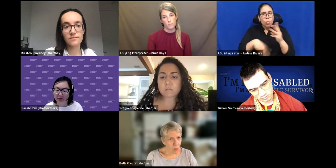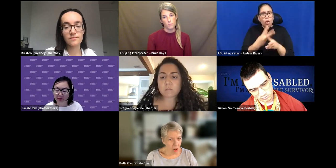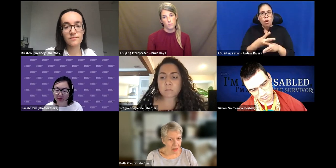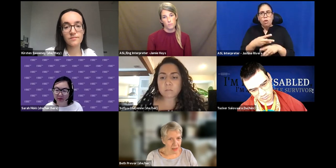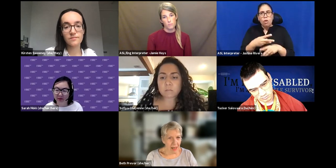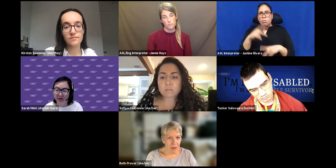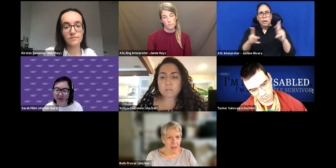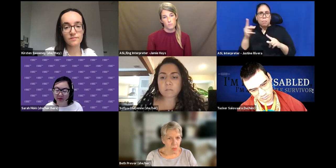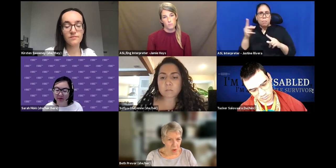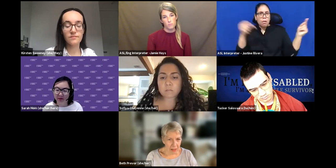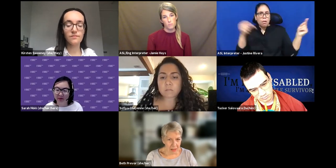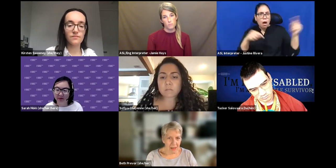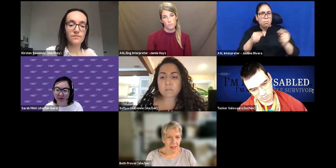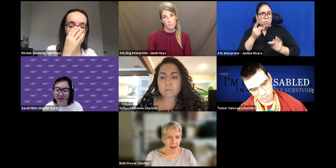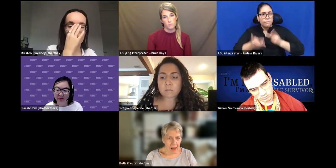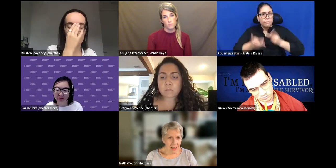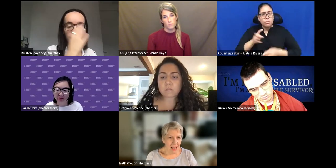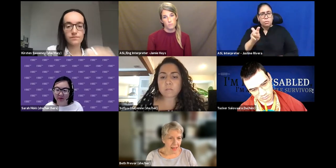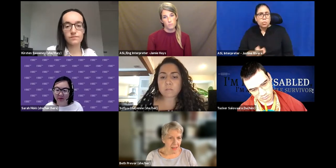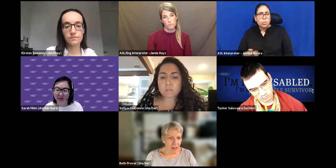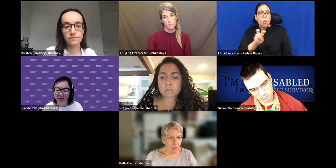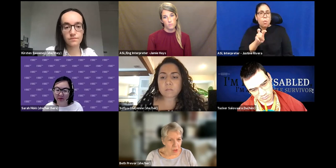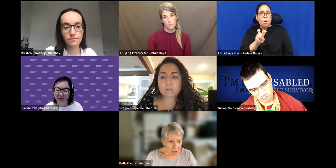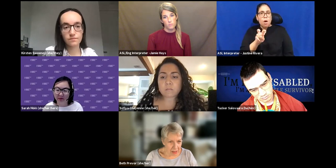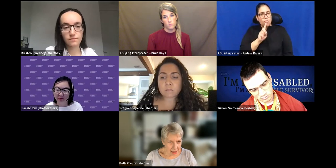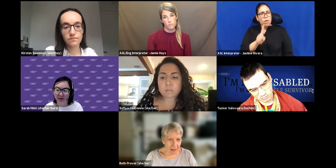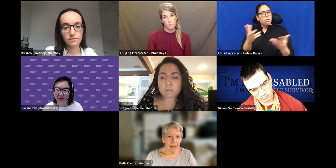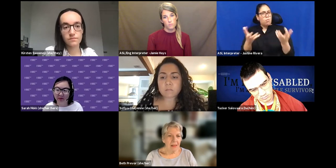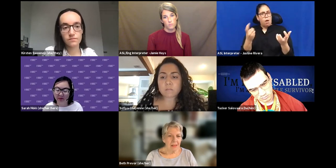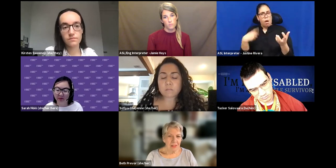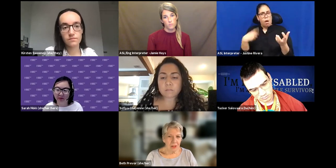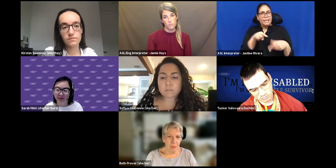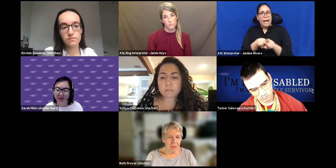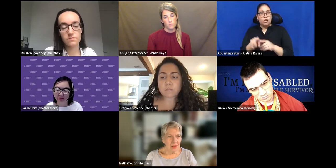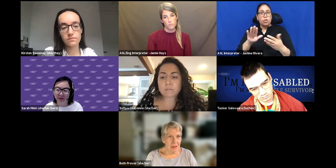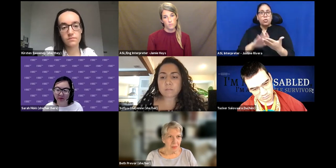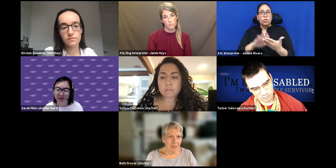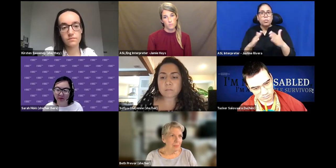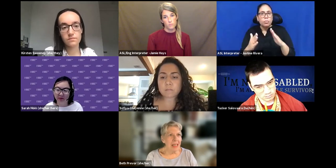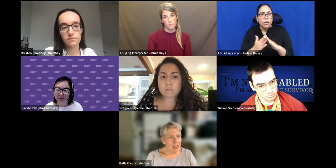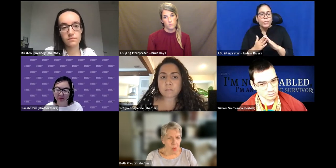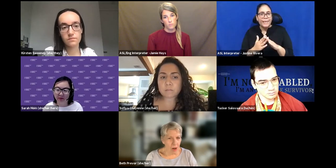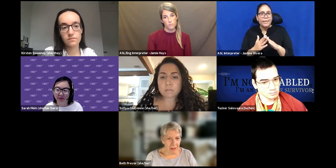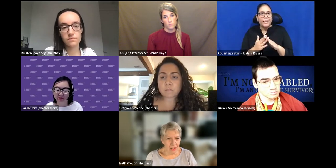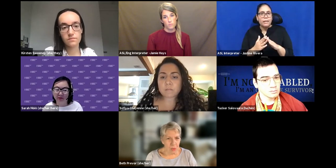I want. I really want us as a community to be as one, to